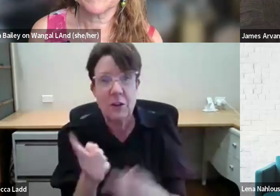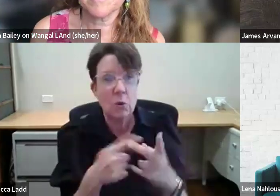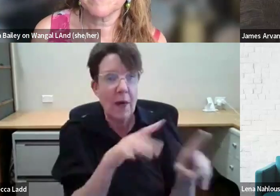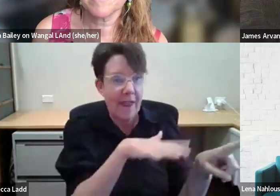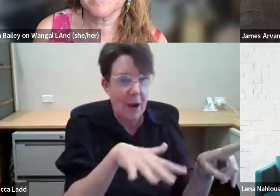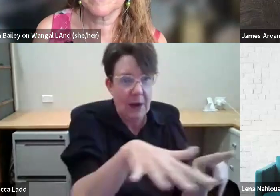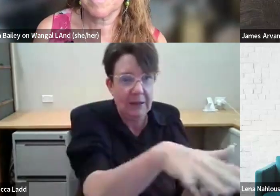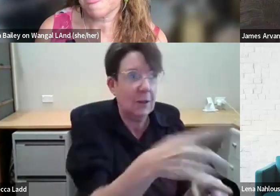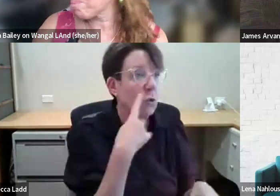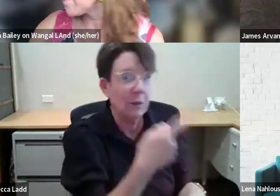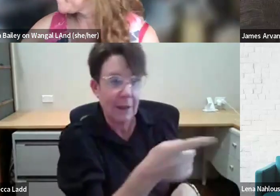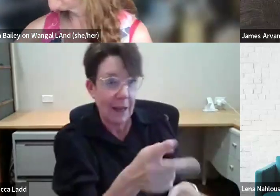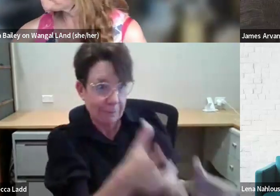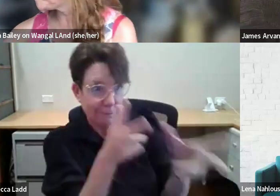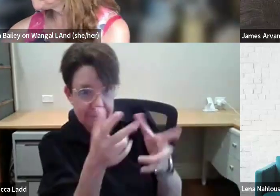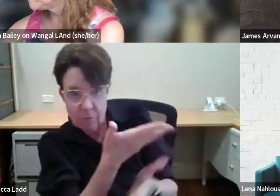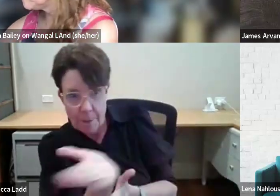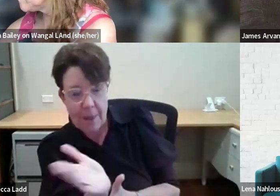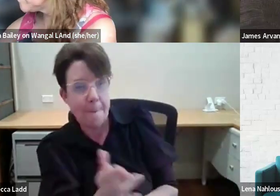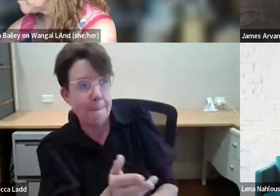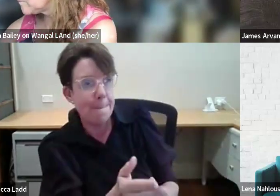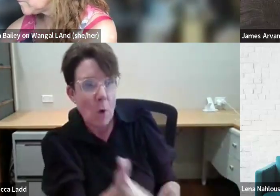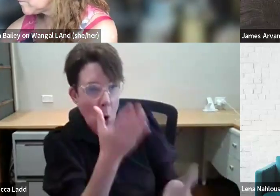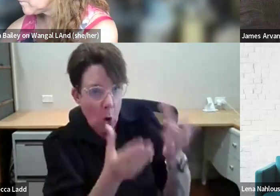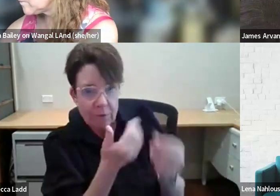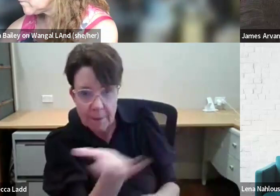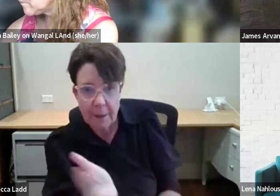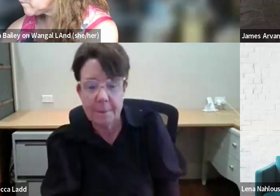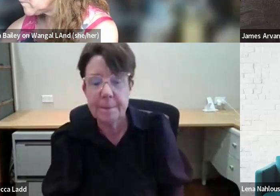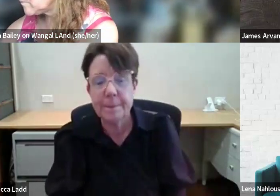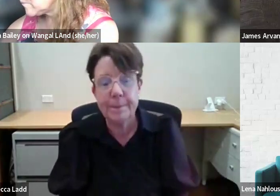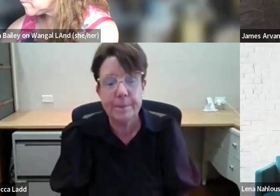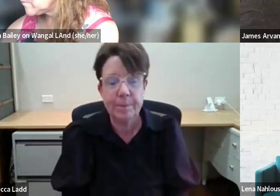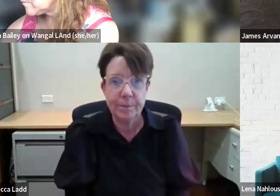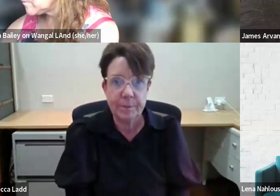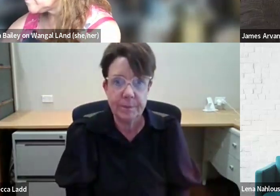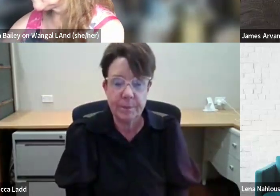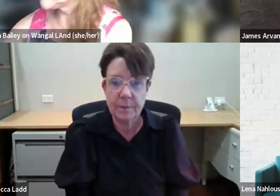At all, all well. >>